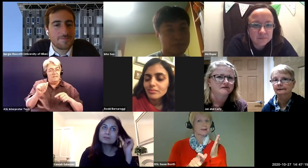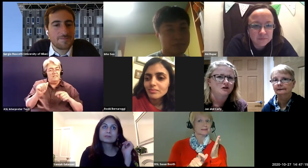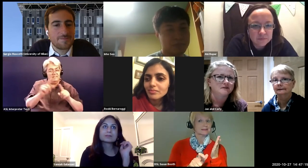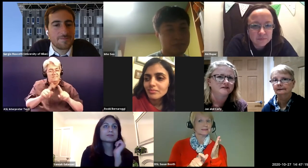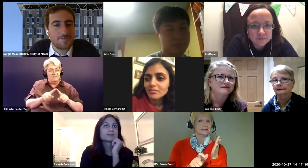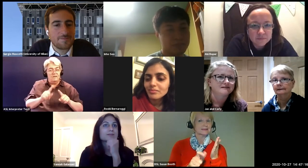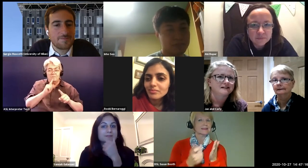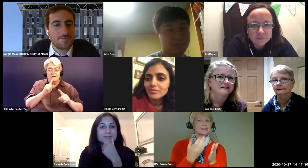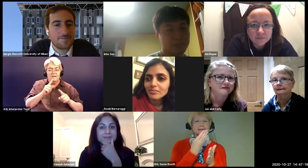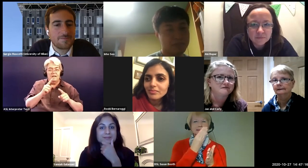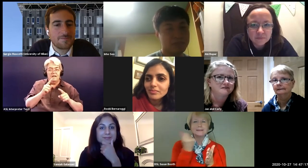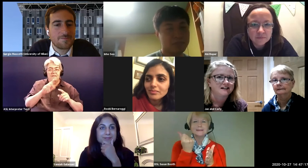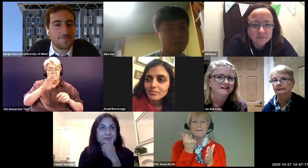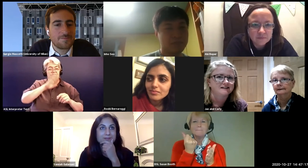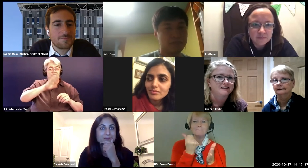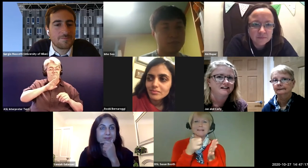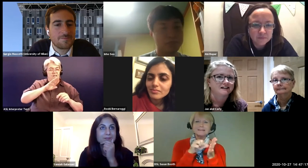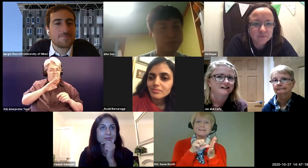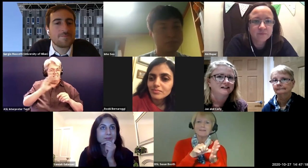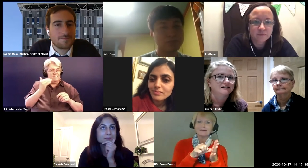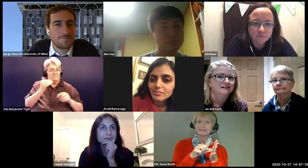common difficulties I think